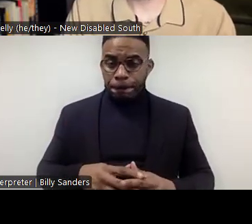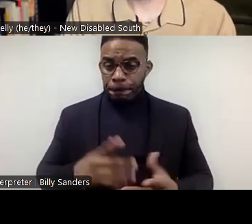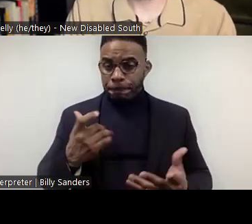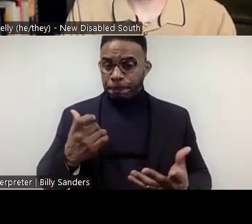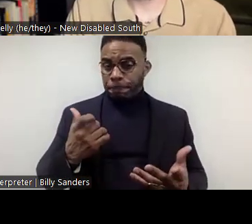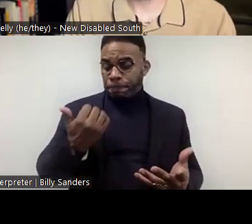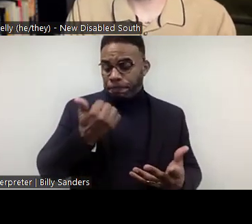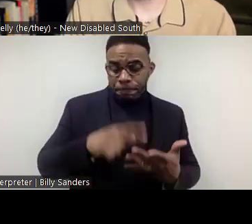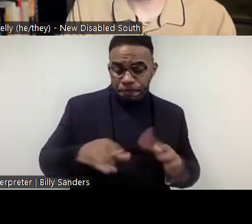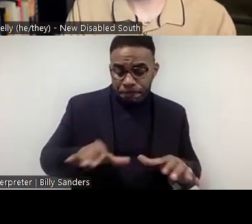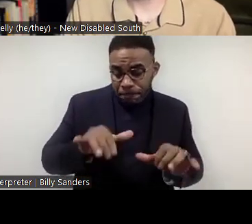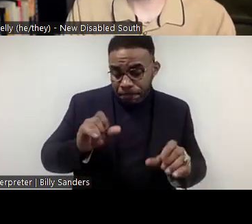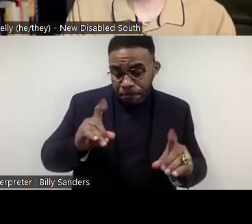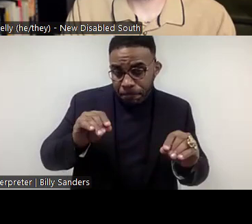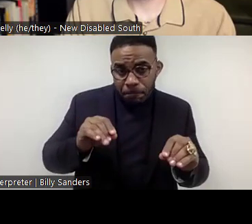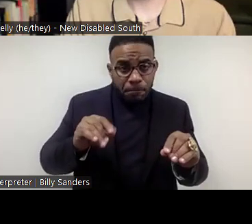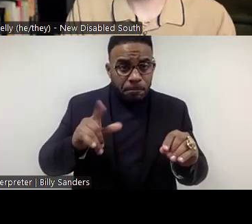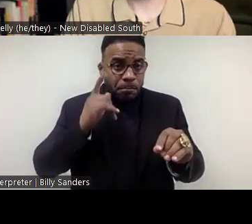the Hill as well.